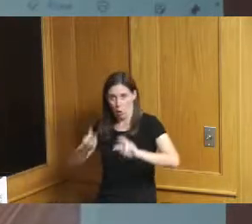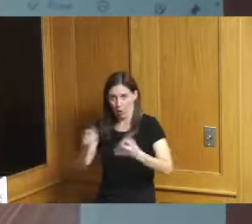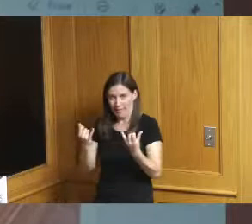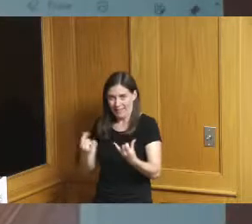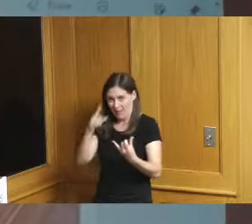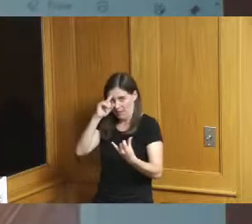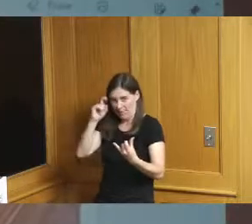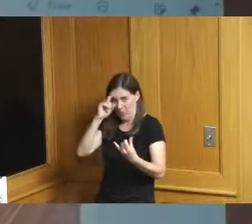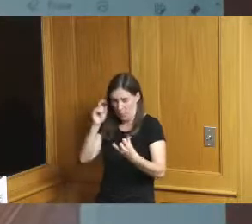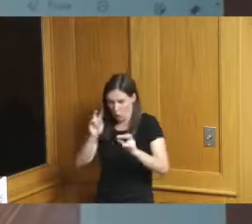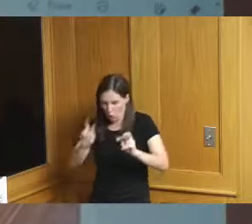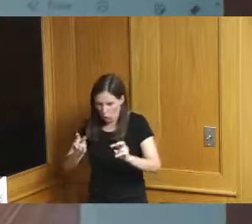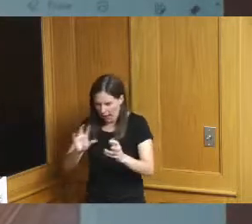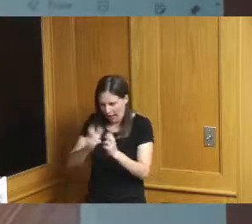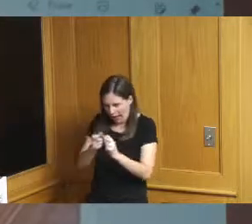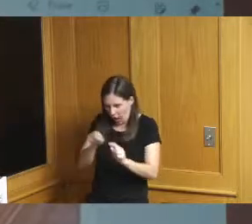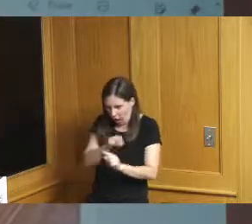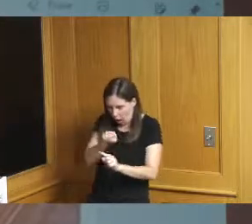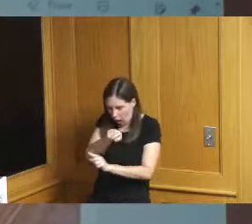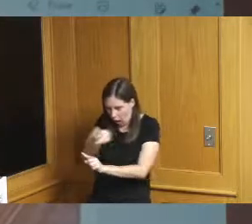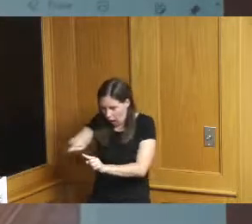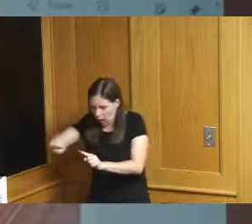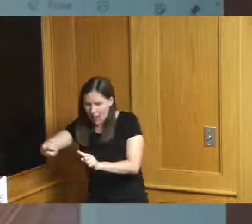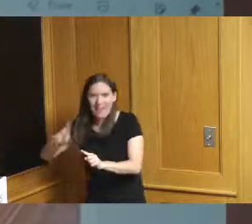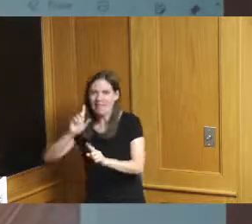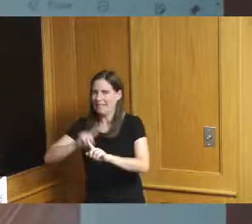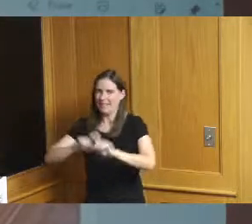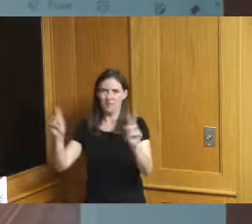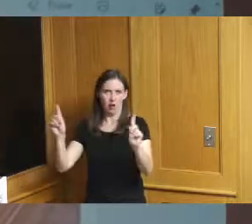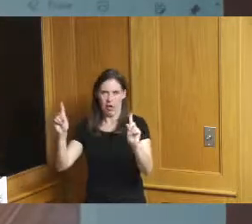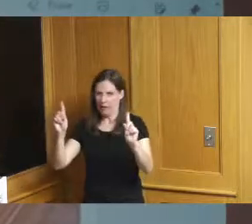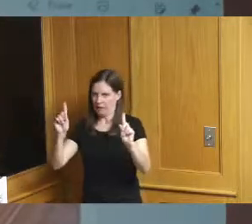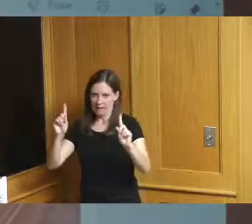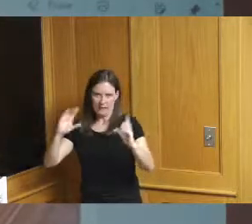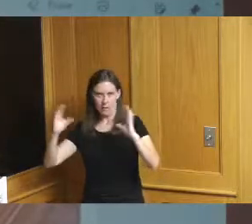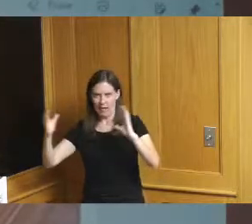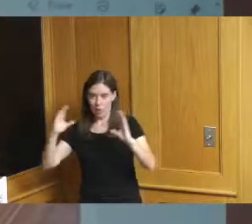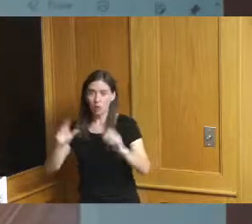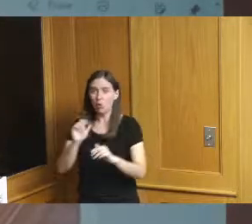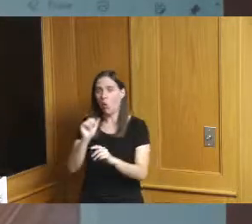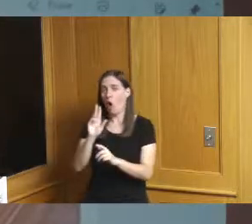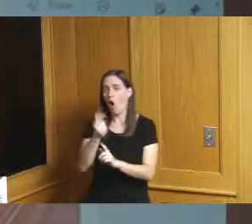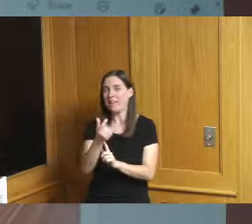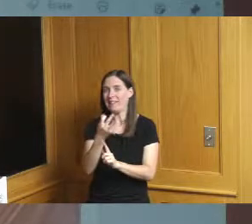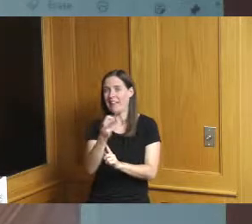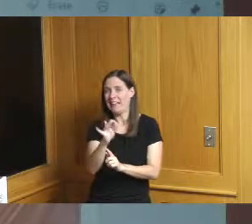it will give you a very different picture than if you put August 19th in when we're rolling out